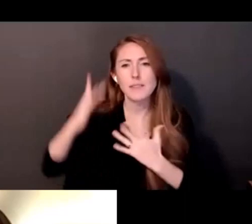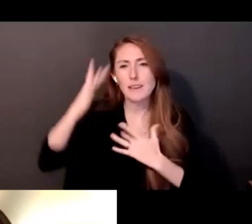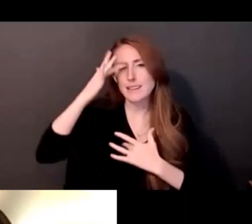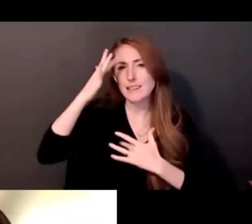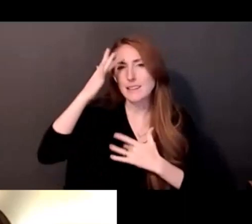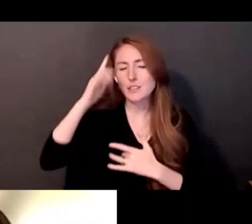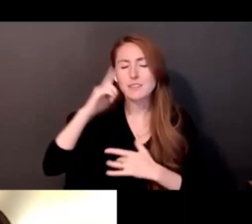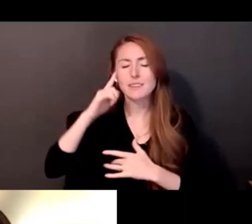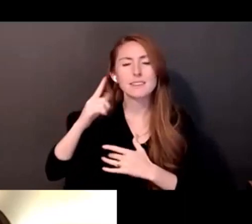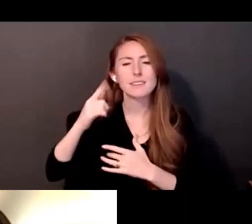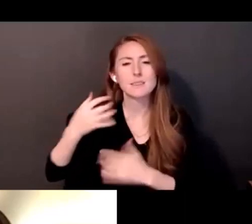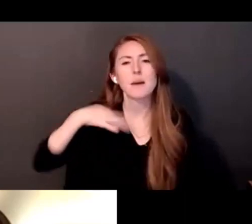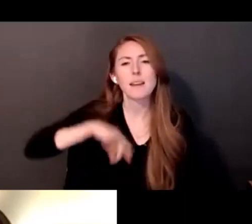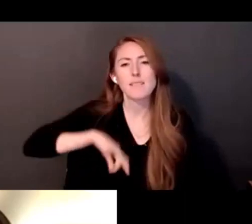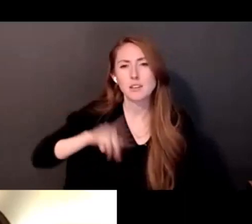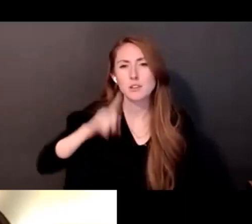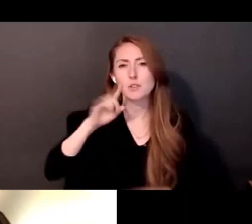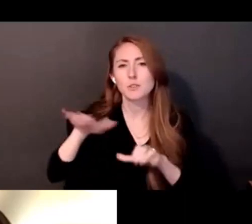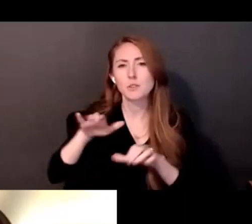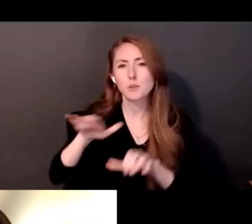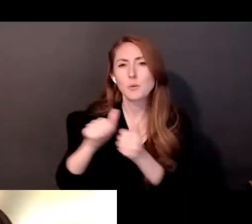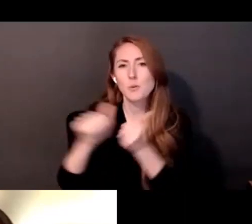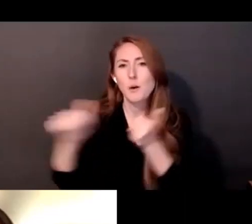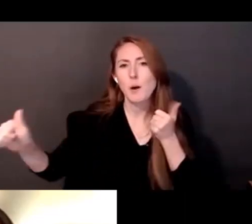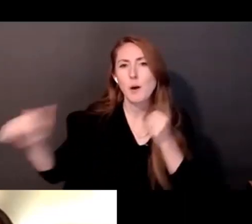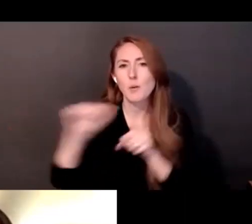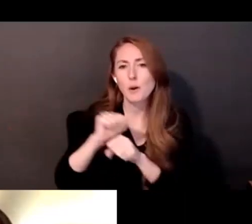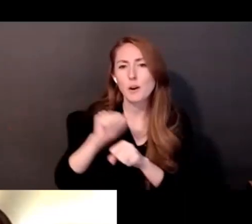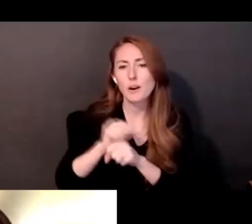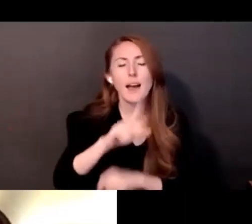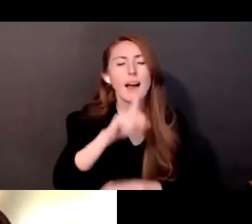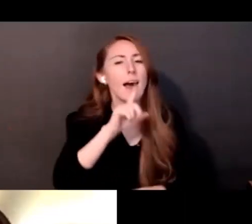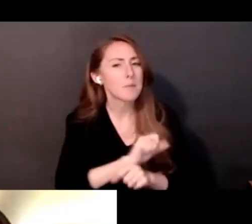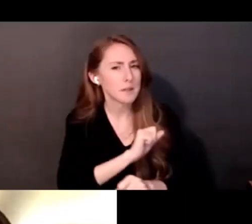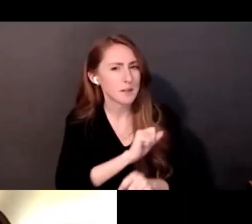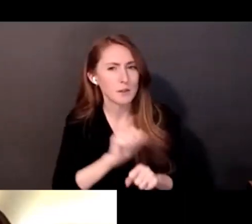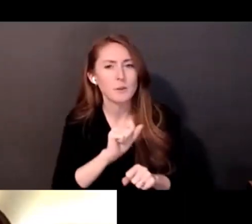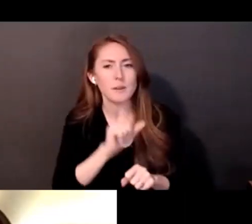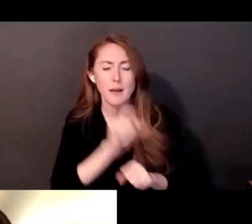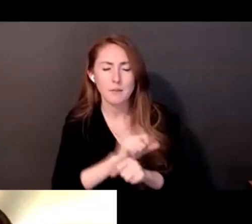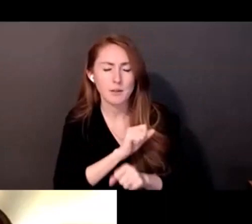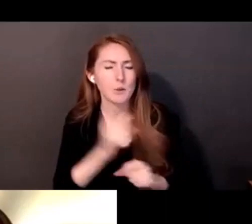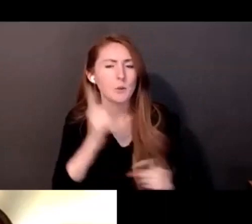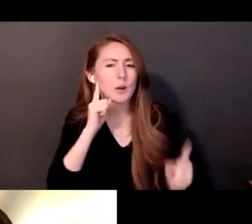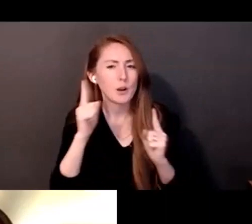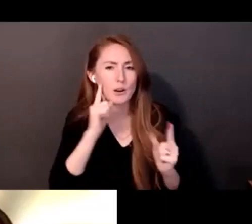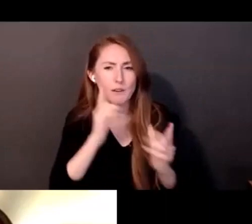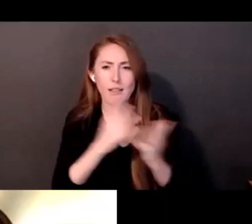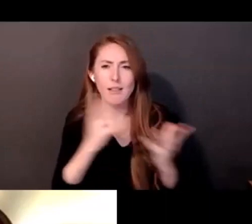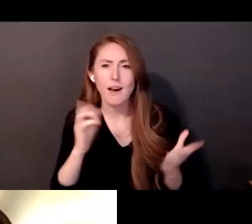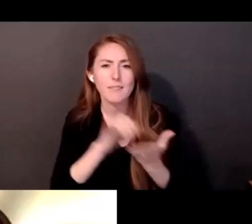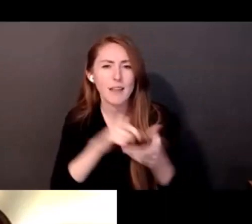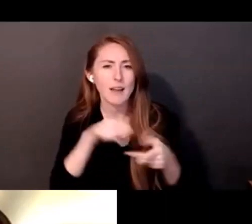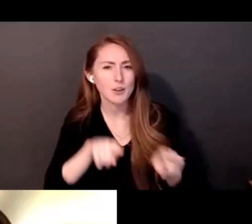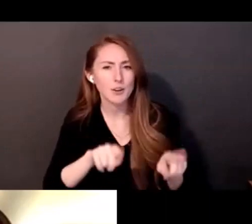Absolutely. Yes, and we did hear a lot of that in our evaluation studies, and we ended up including that as one